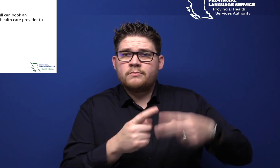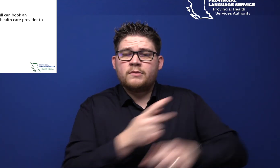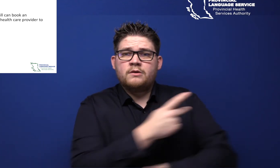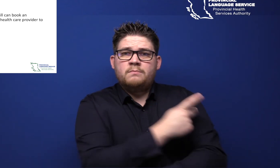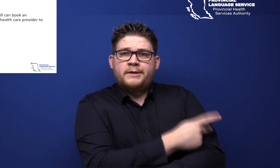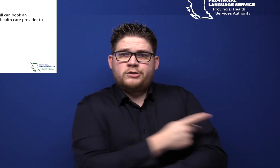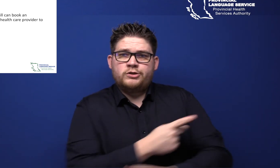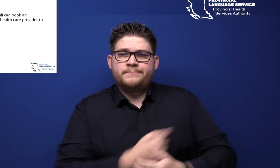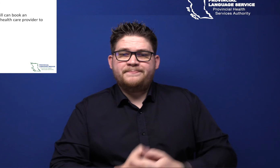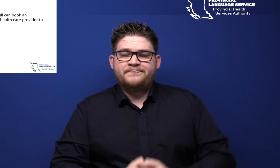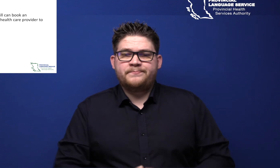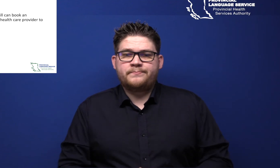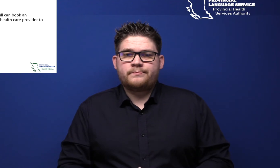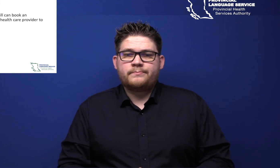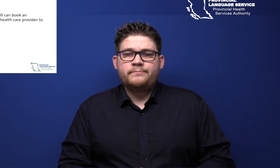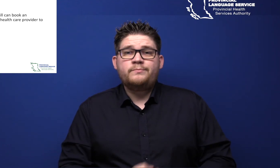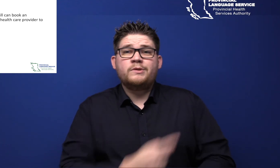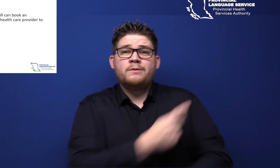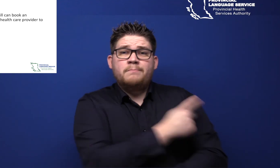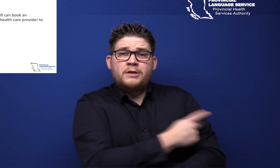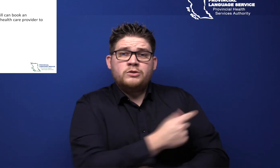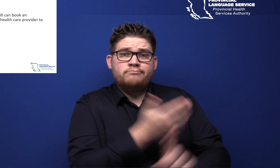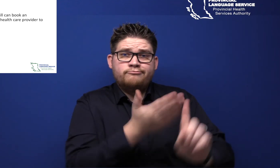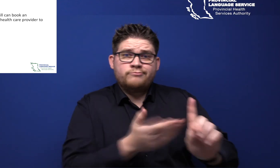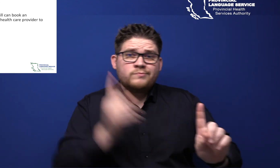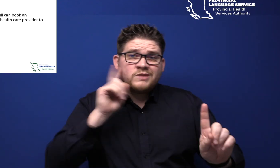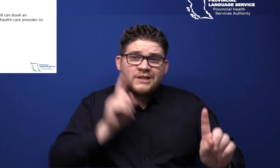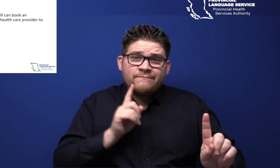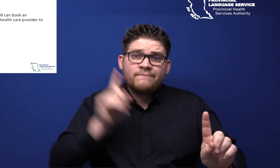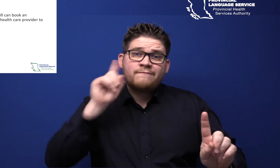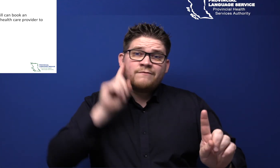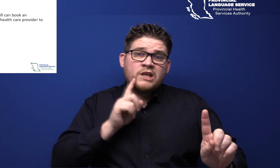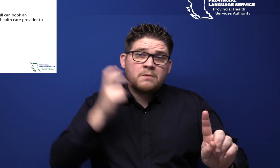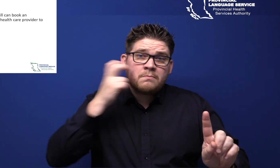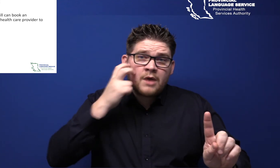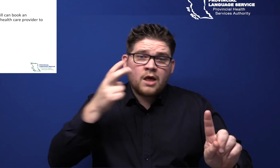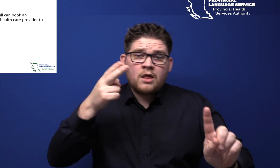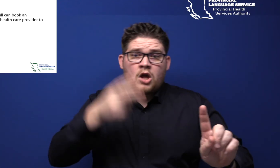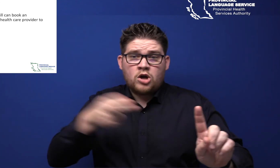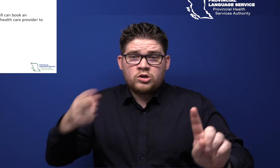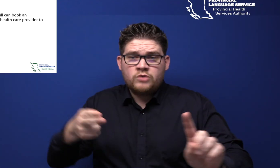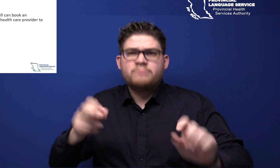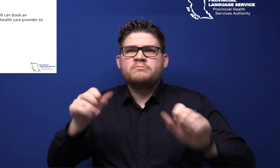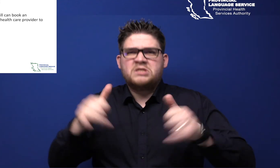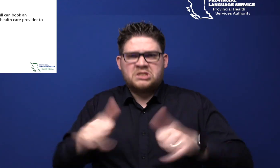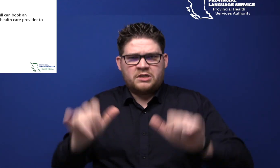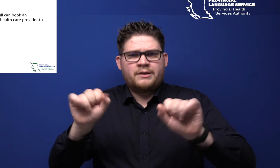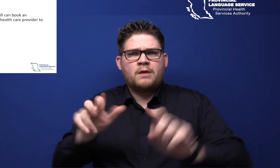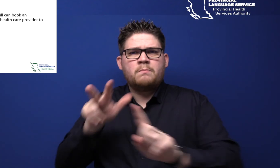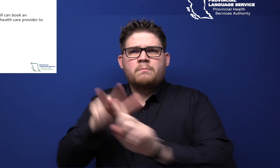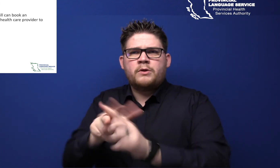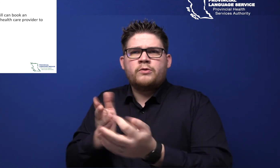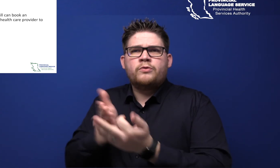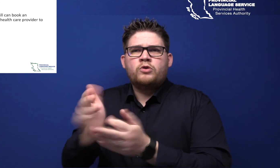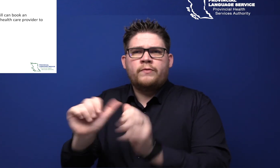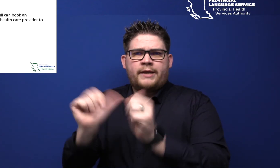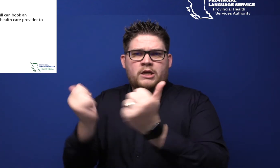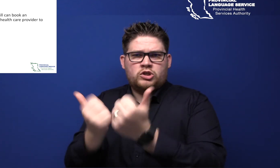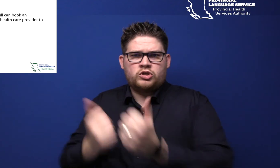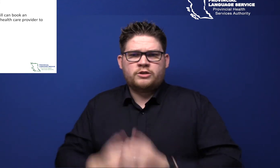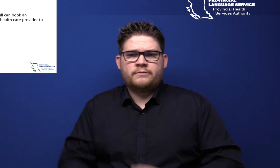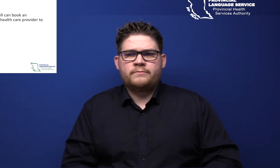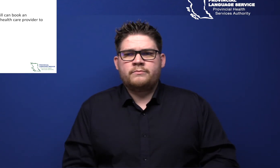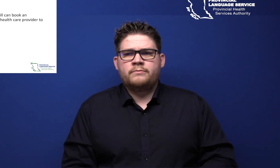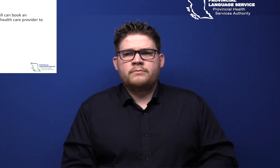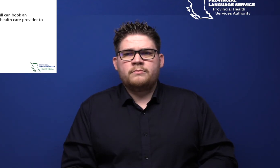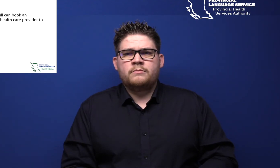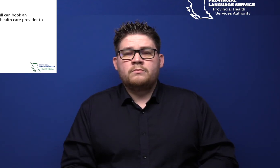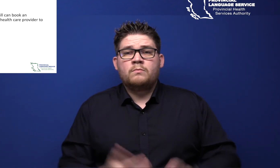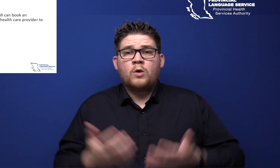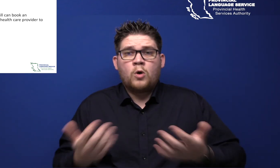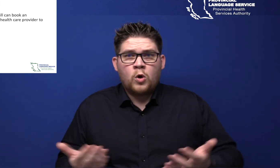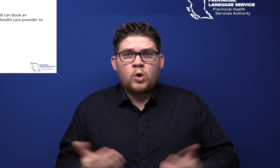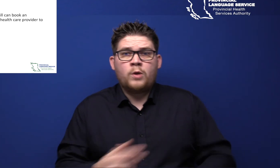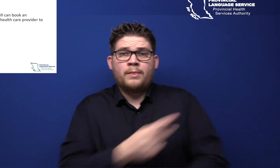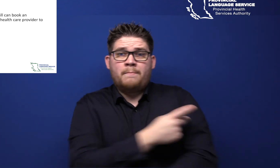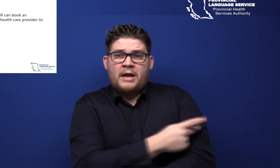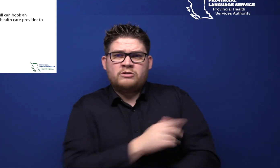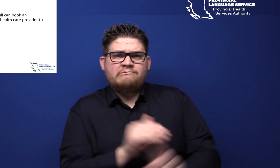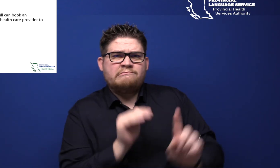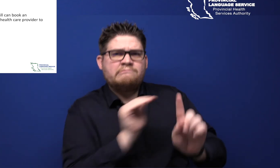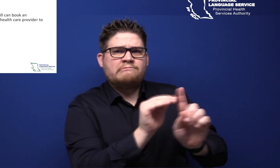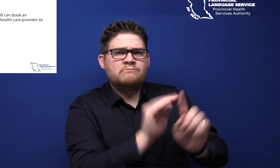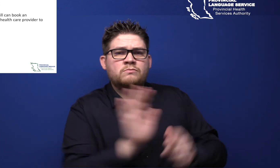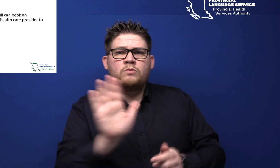THE FIRST ONE WOULD BE PATIENT BOOKING A DEAF, DEAF-BLIND OR HARD OF HEARING INDIVIDUAL CAN BOOK THROUGH THE INTERPRETING AGENCY.